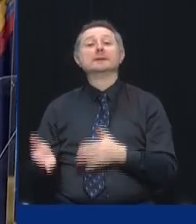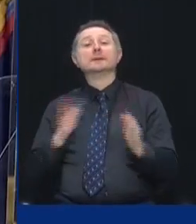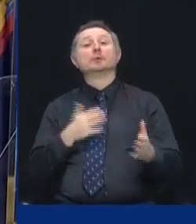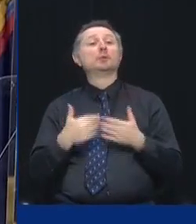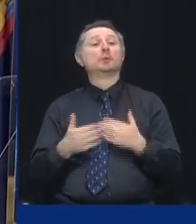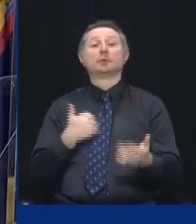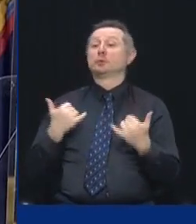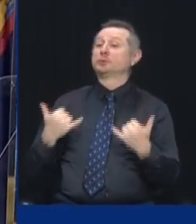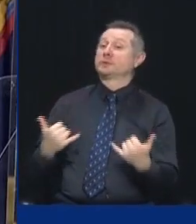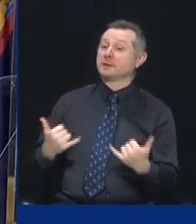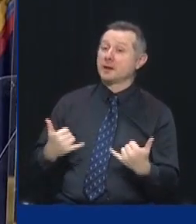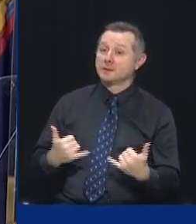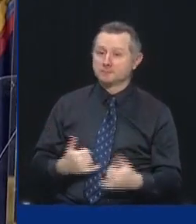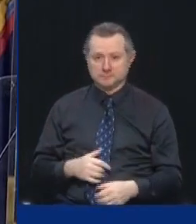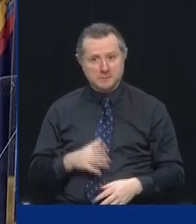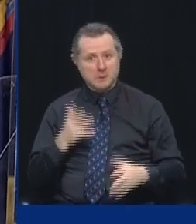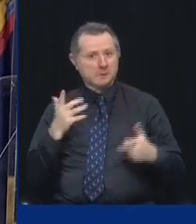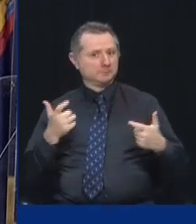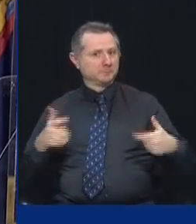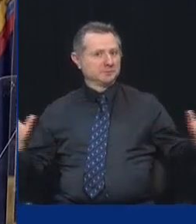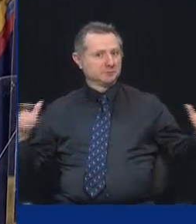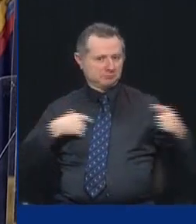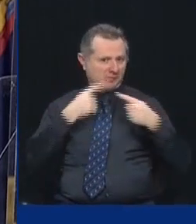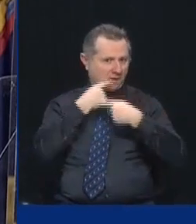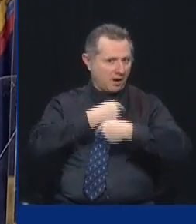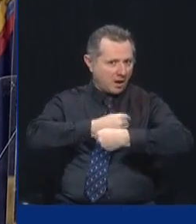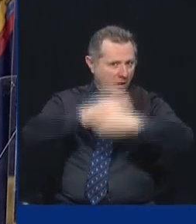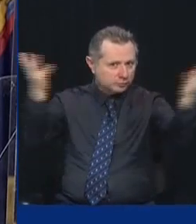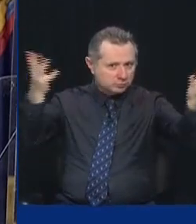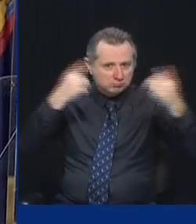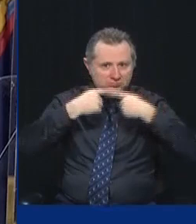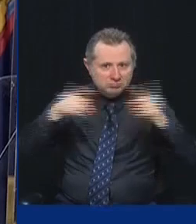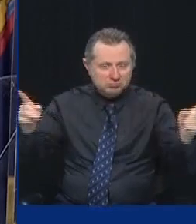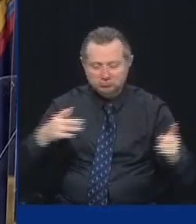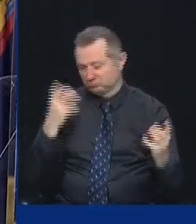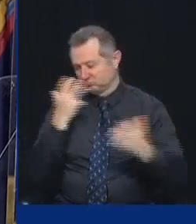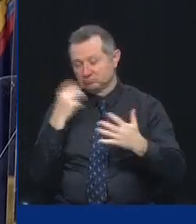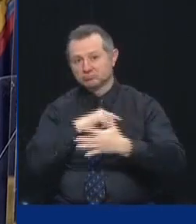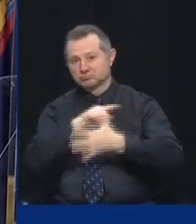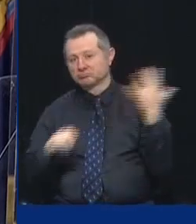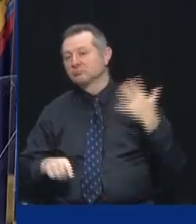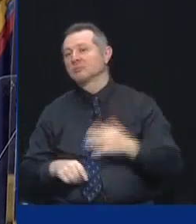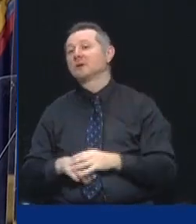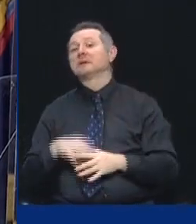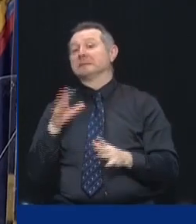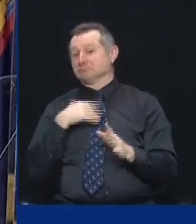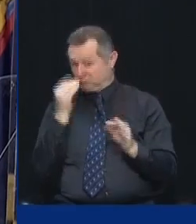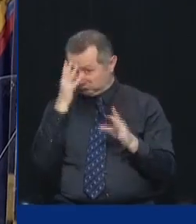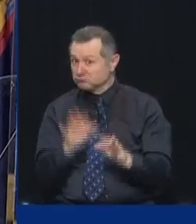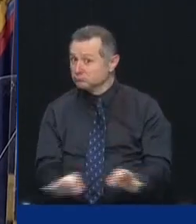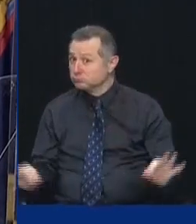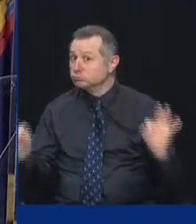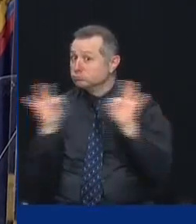DON'T TAKE THINGS PERSONALLY, THE FAN HAS NO EXPRESSION. DON'T PLAY POKER WITH THIS MAN, HE HAS NO TELLS.